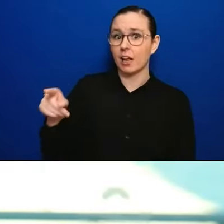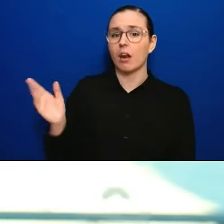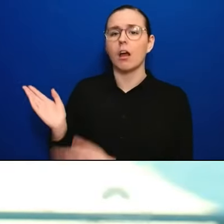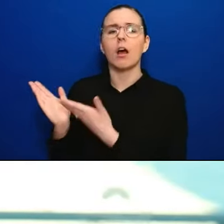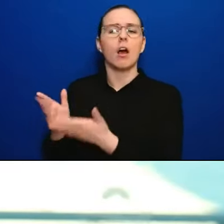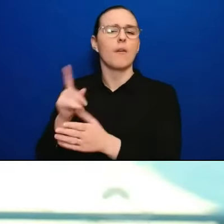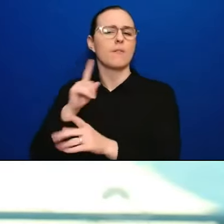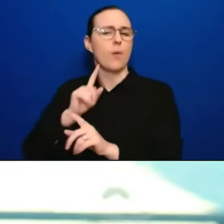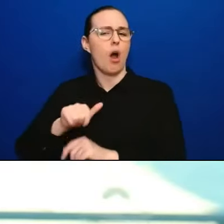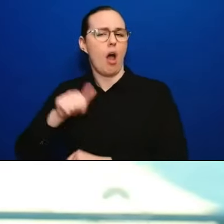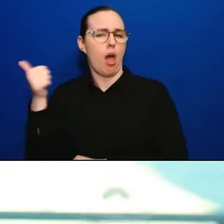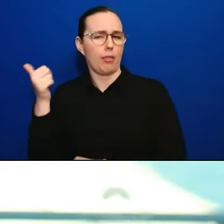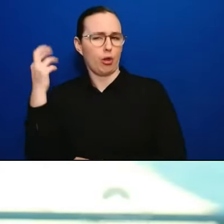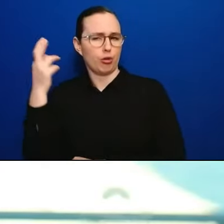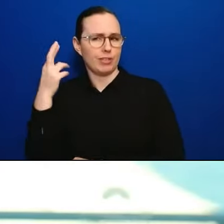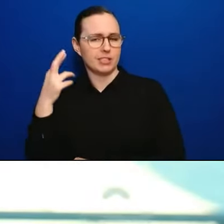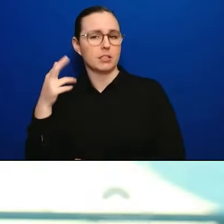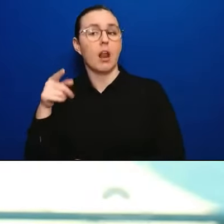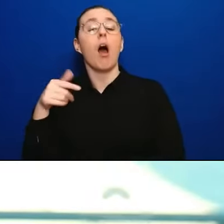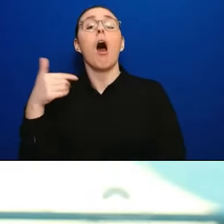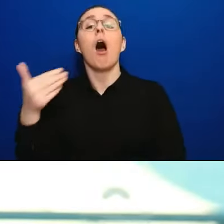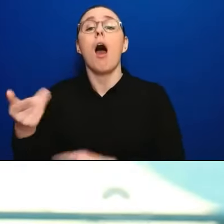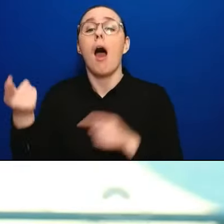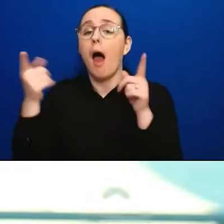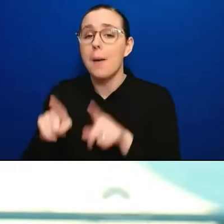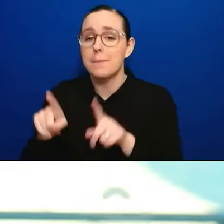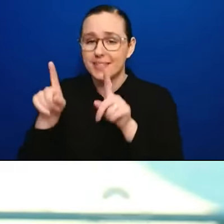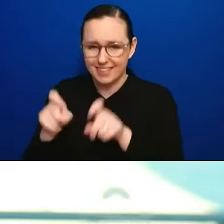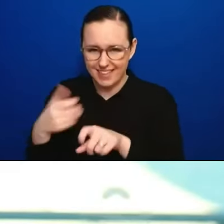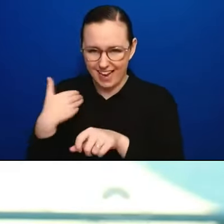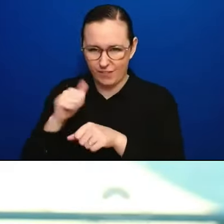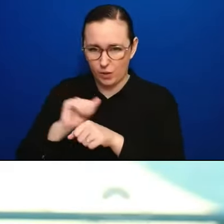are among patients admitted for other reasons.